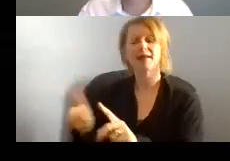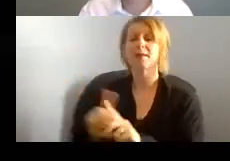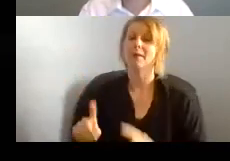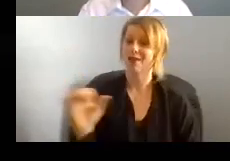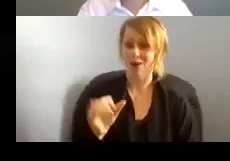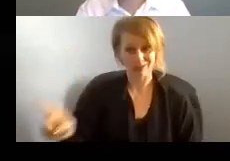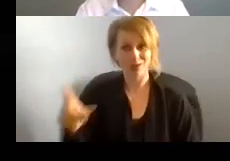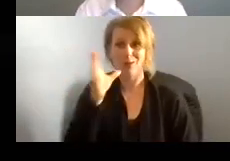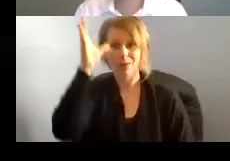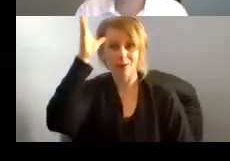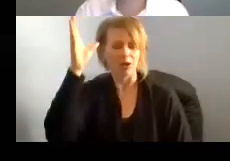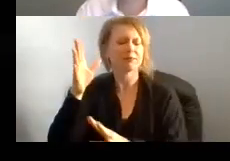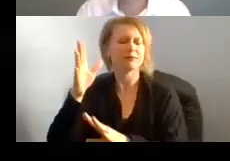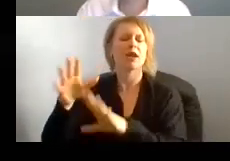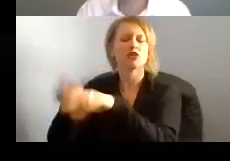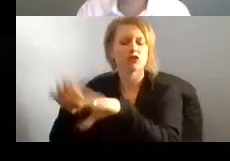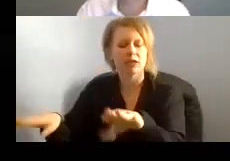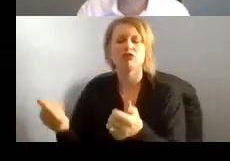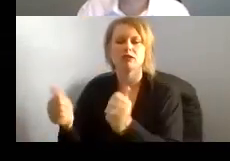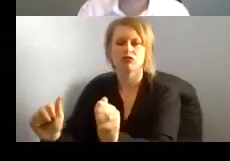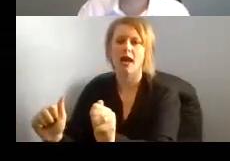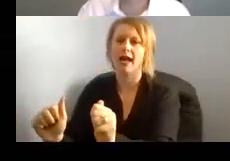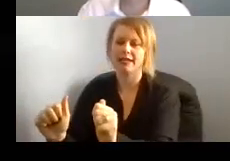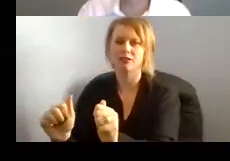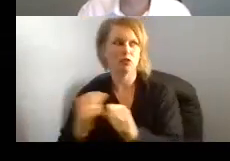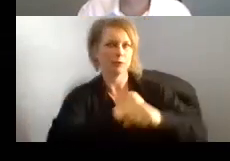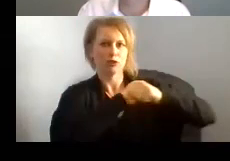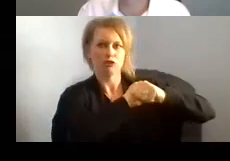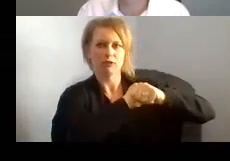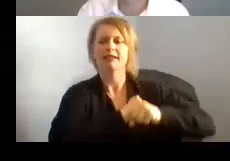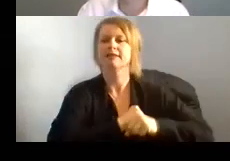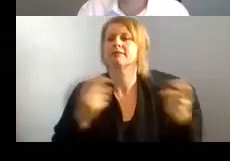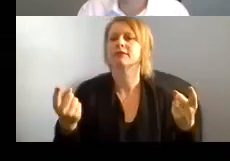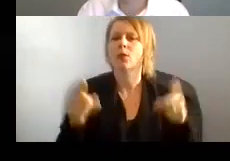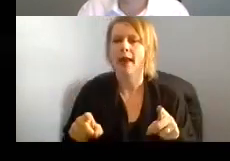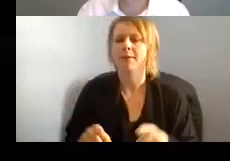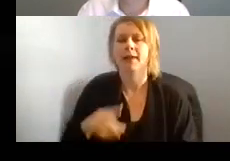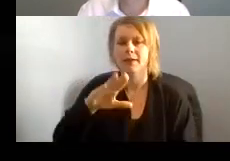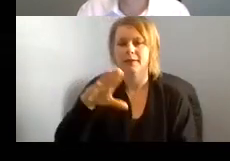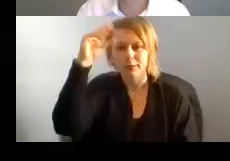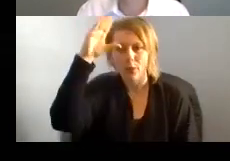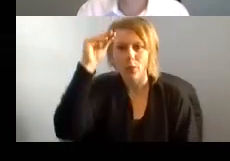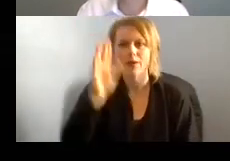I had one boy who – he was about 16 years of age. His brother died in an accident suddenly.